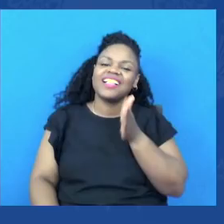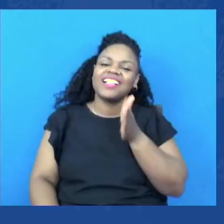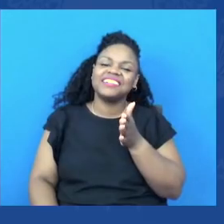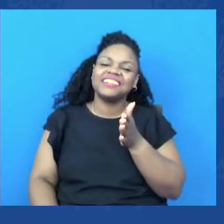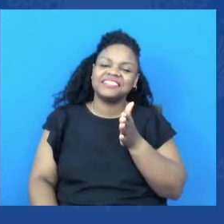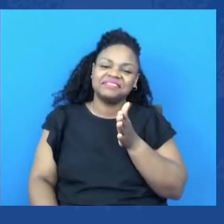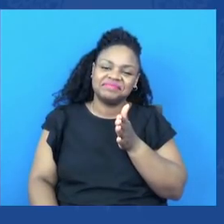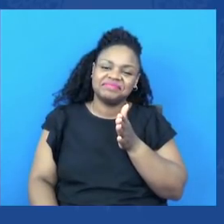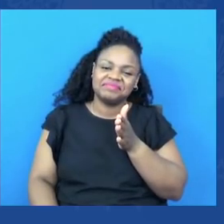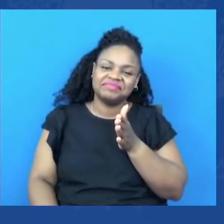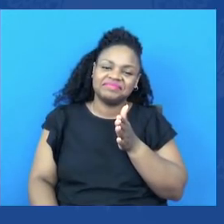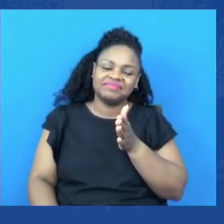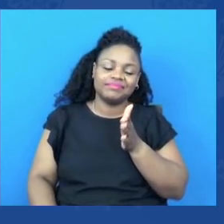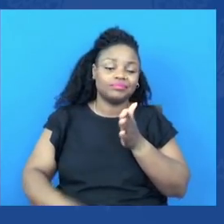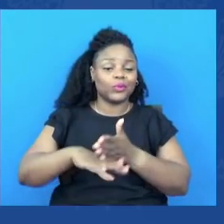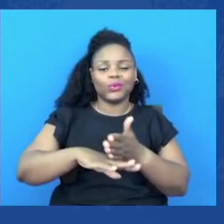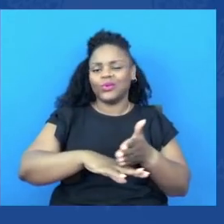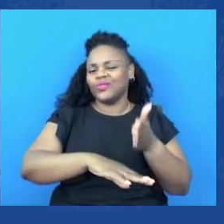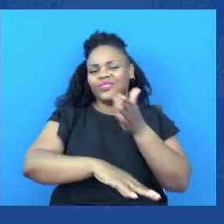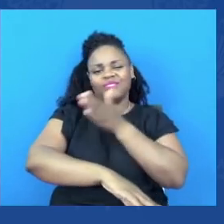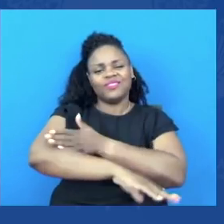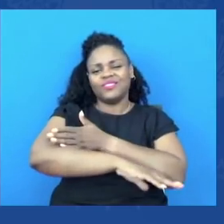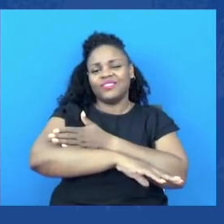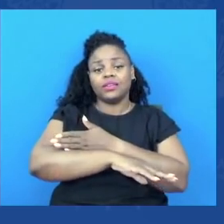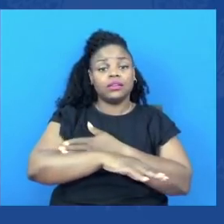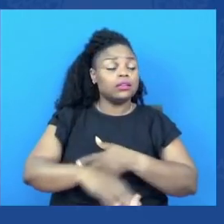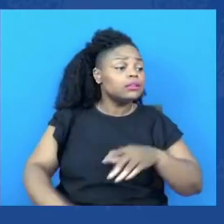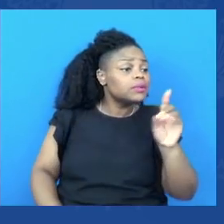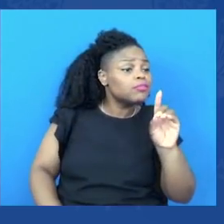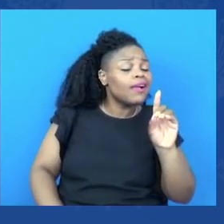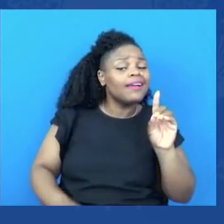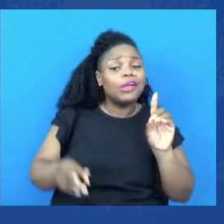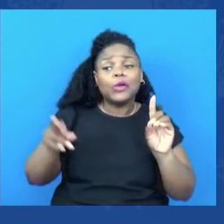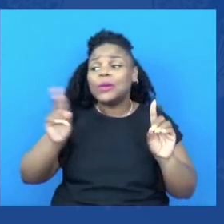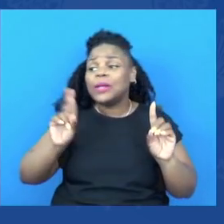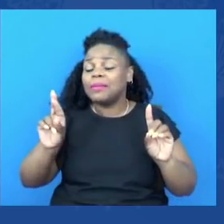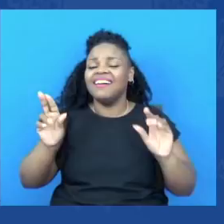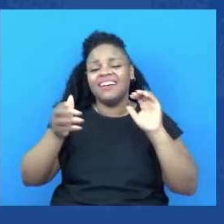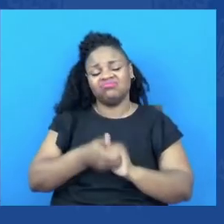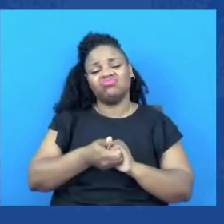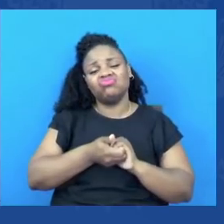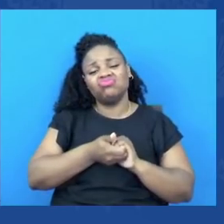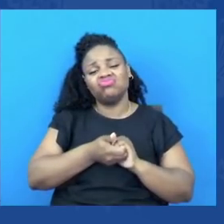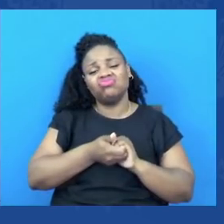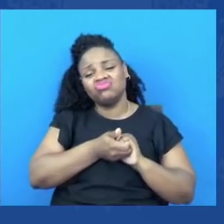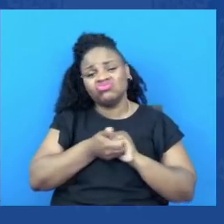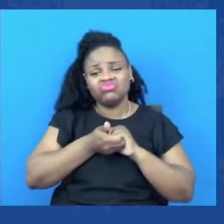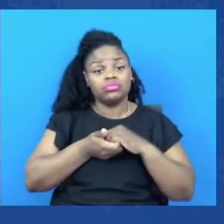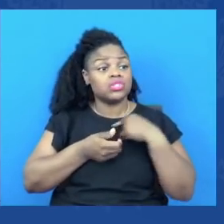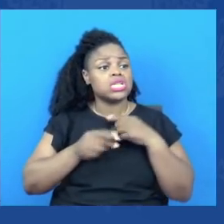This isn't a partisan issue. Alzheimer's, diabetes, cancer --